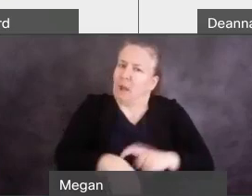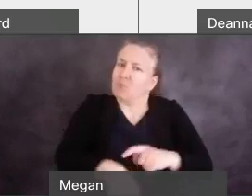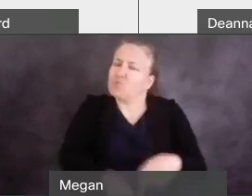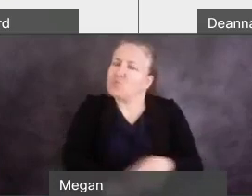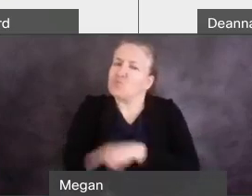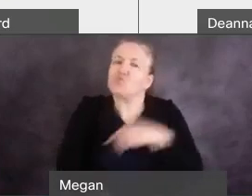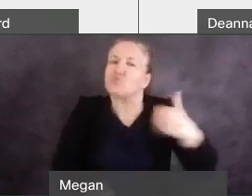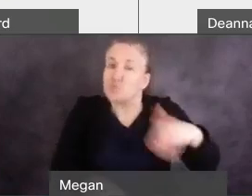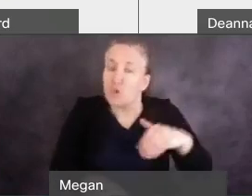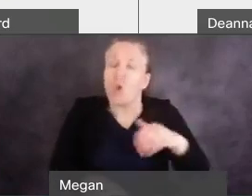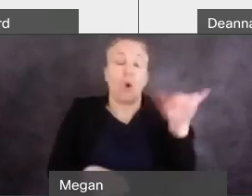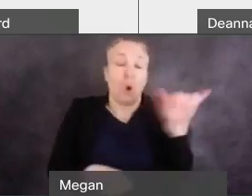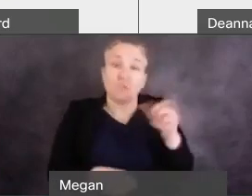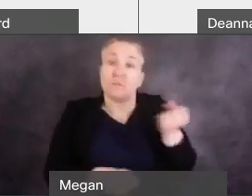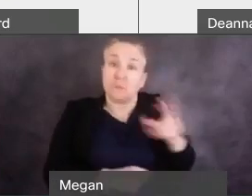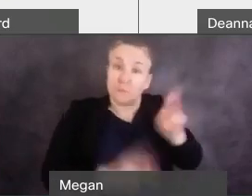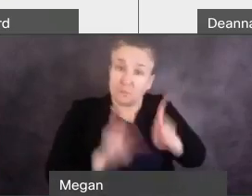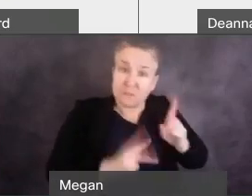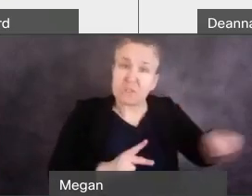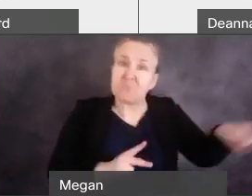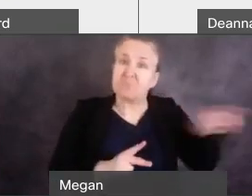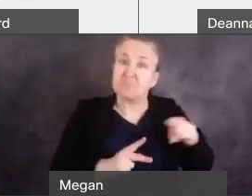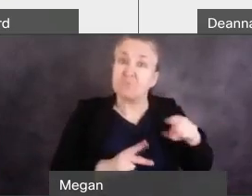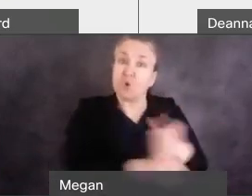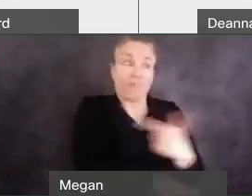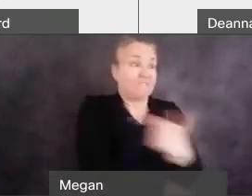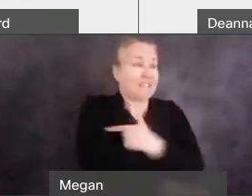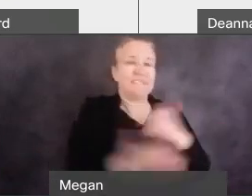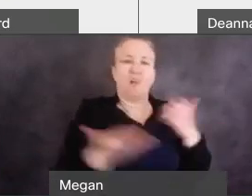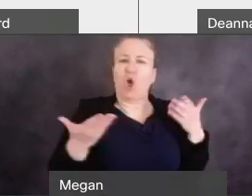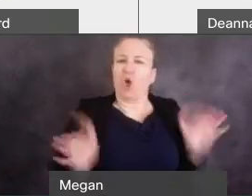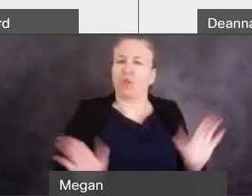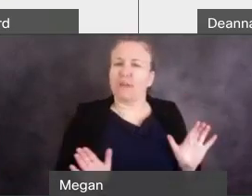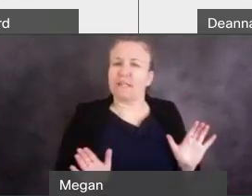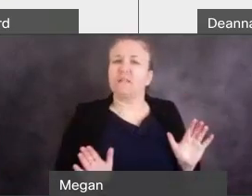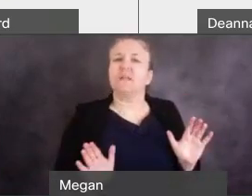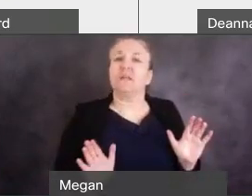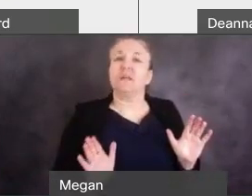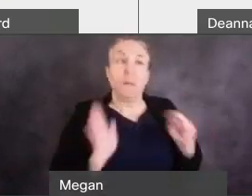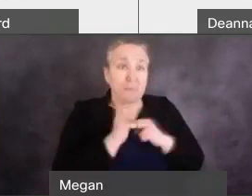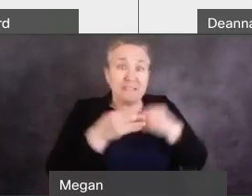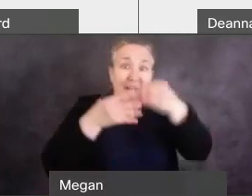number of these individuals have already received vaccine, so we are cleaning up the list as we go.